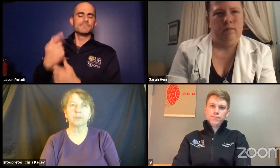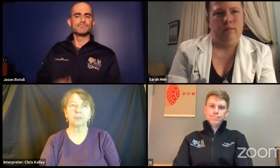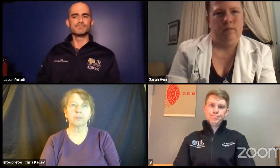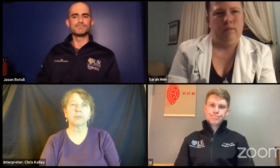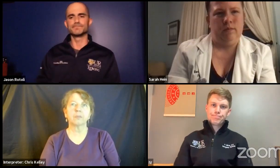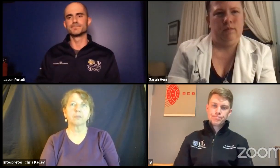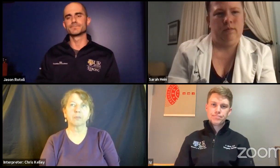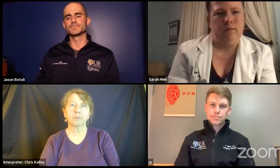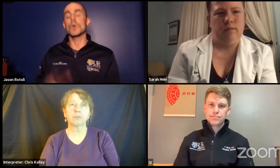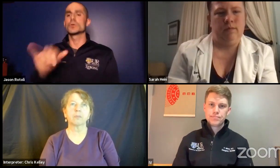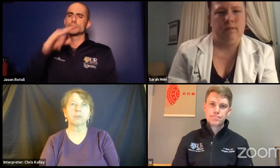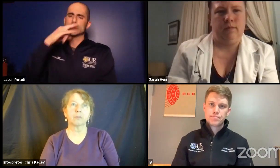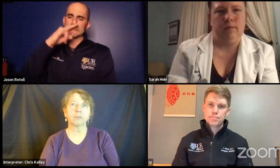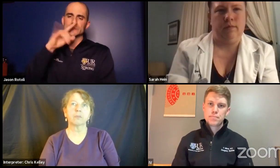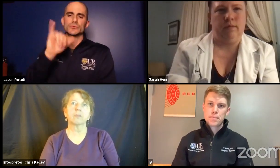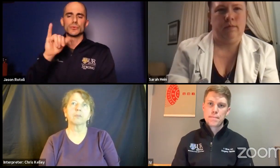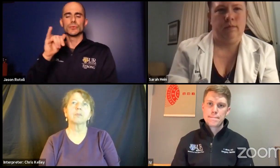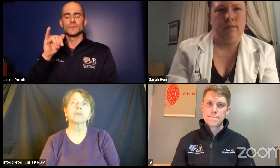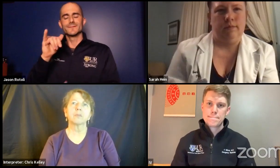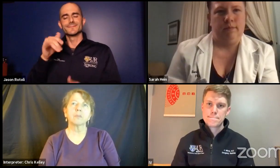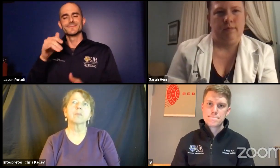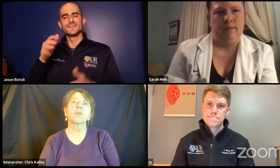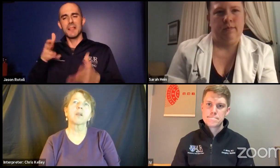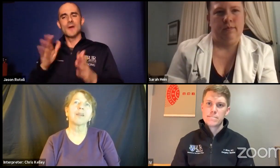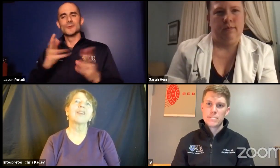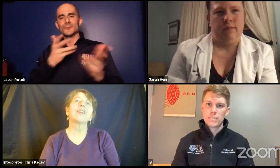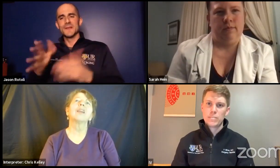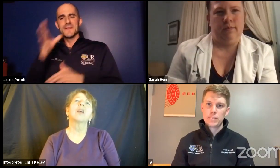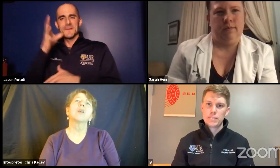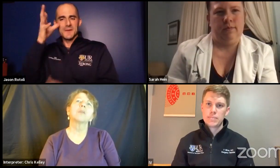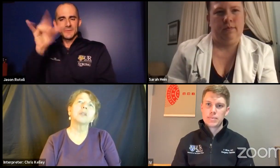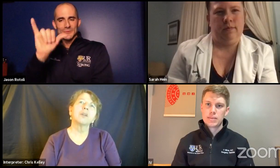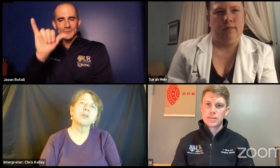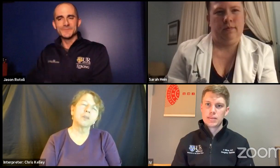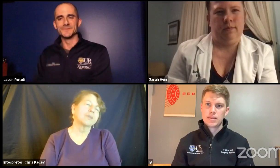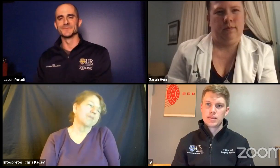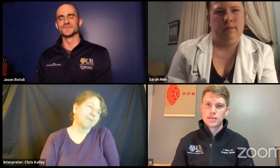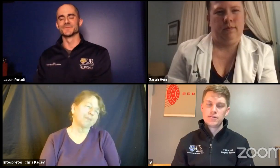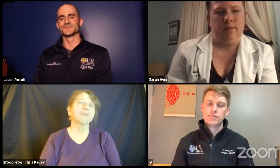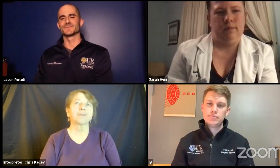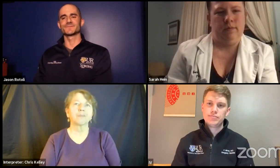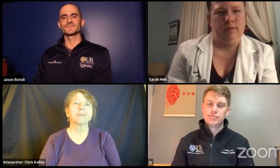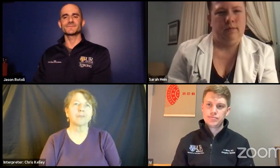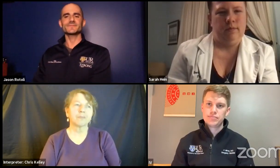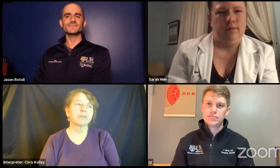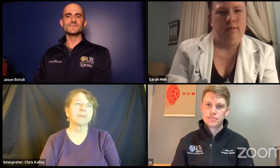conversations with you afterwards to figure out the next steps after the emergent